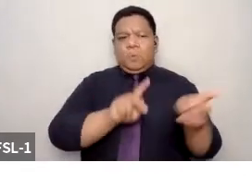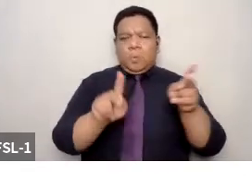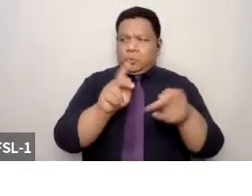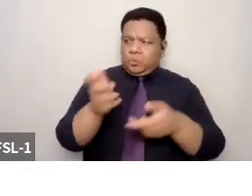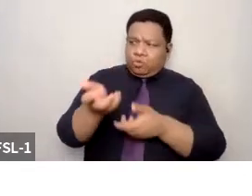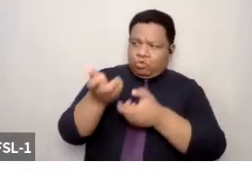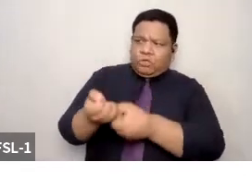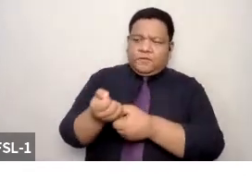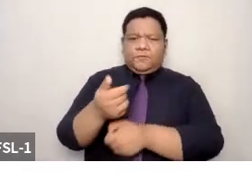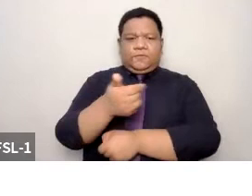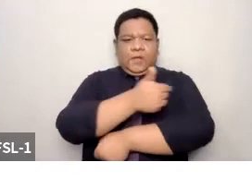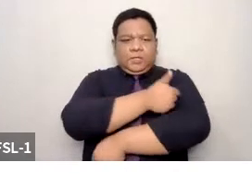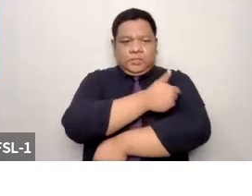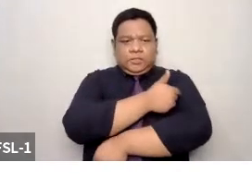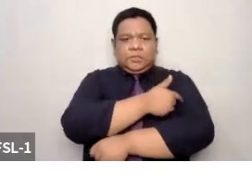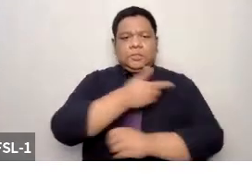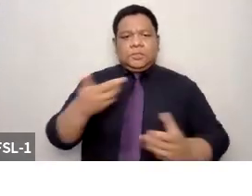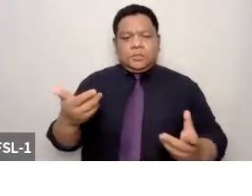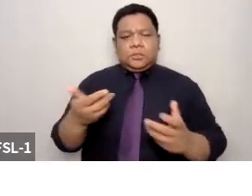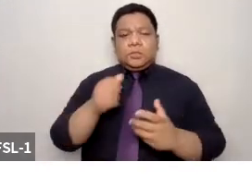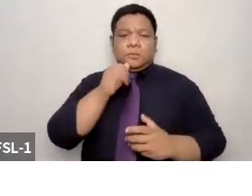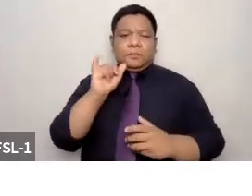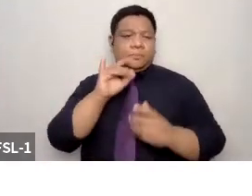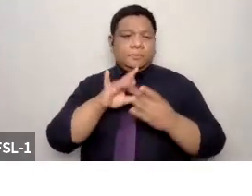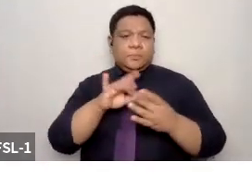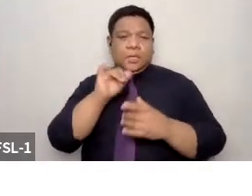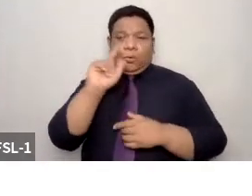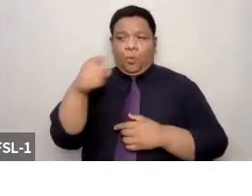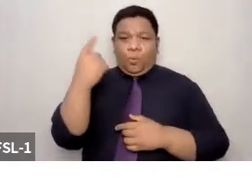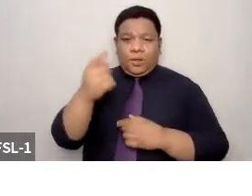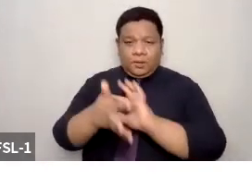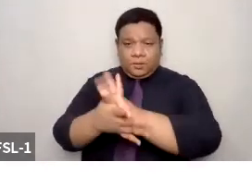As mentioned, not only trust in COVID-19 but also in other vaccines.